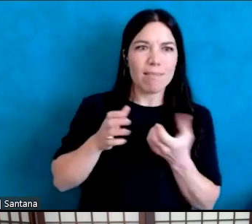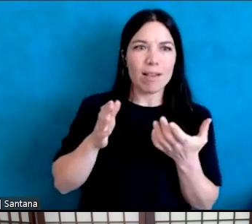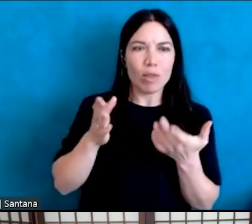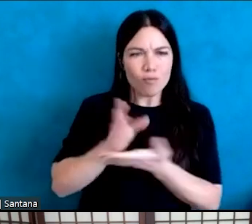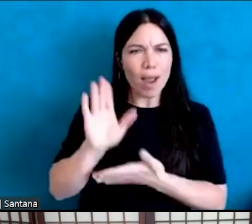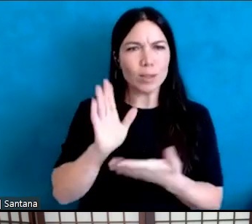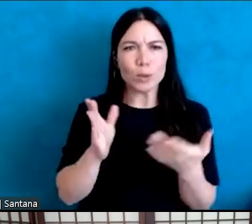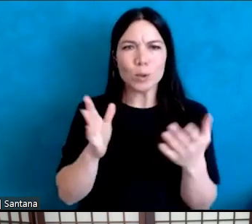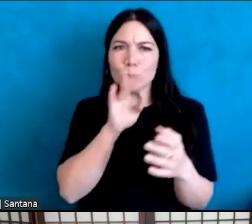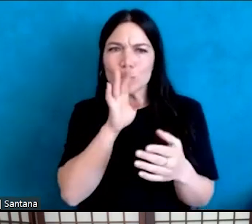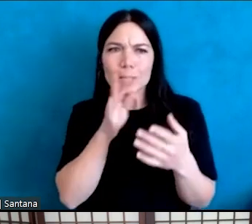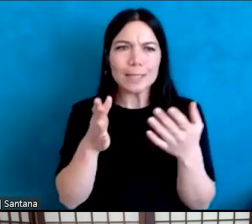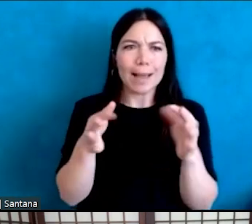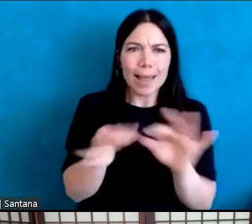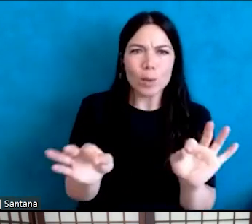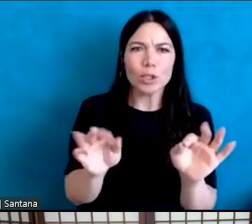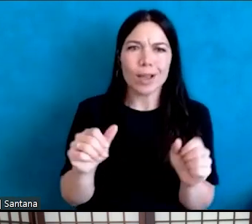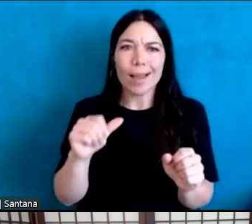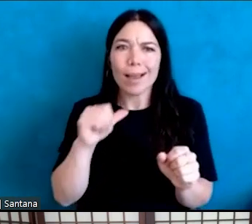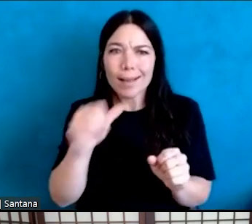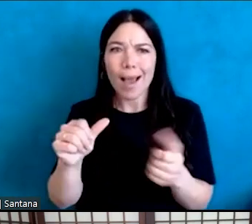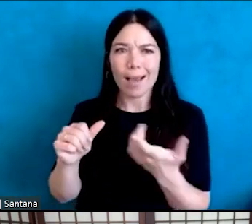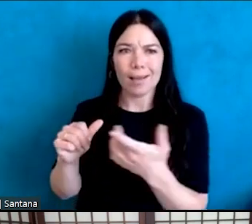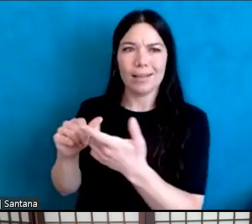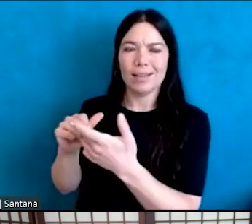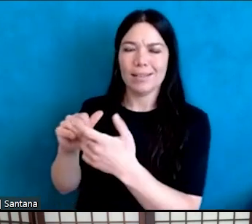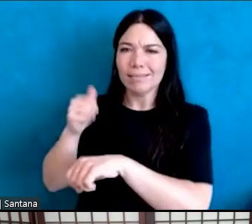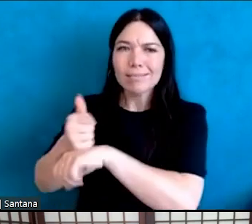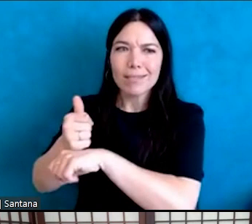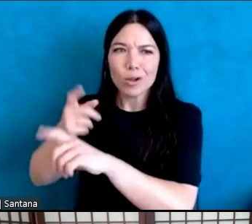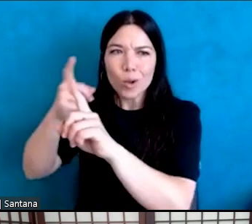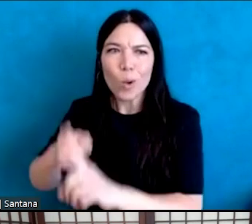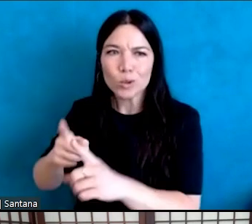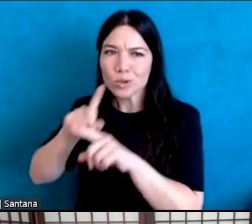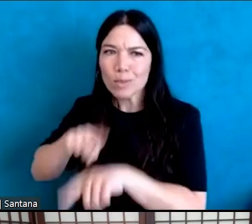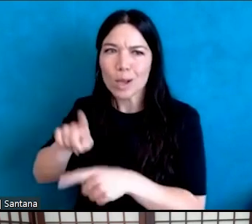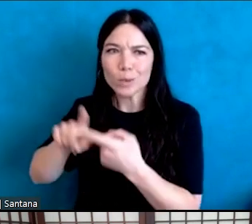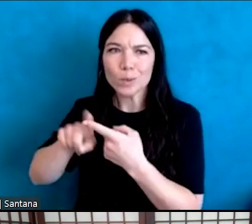and, crucially, in response to the historical and contemporary factors that contribute to language shift.